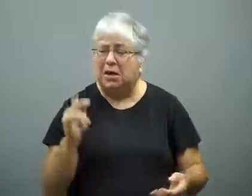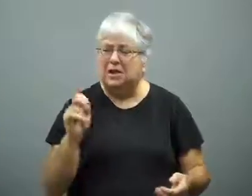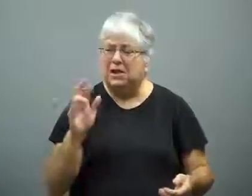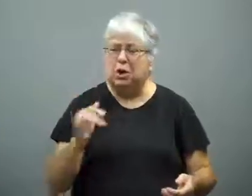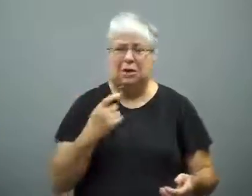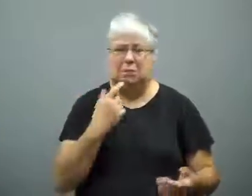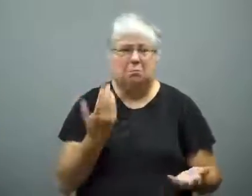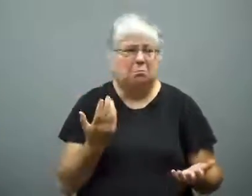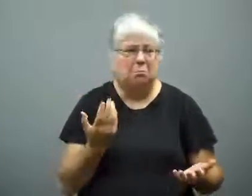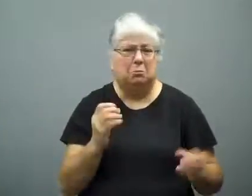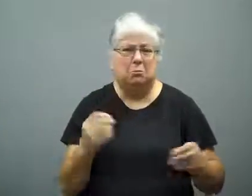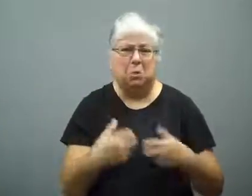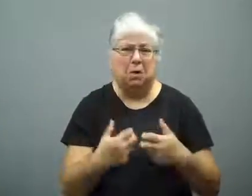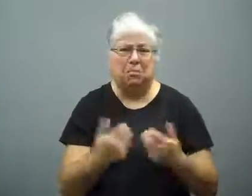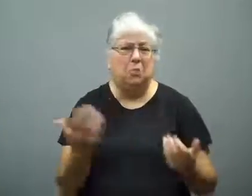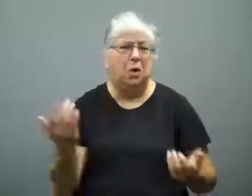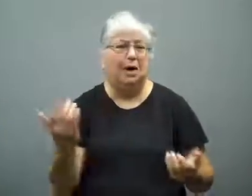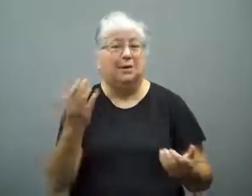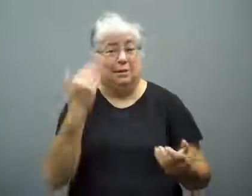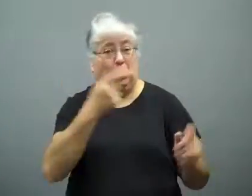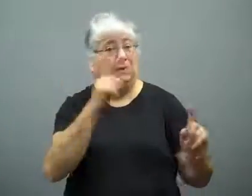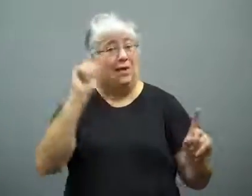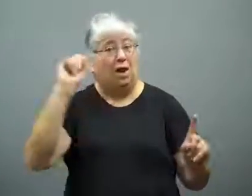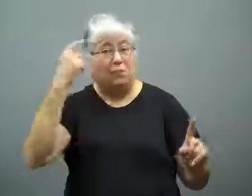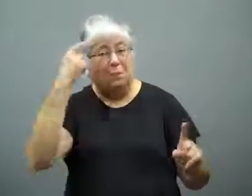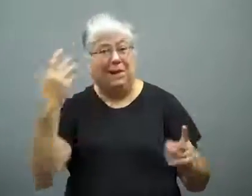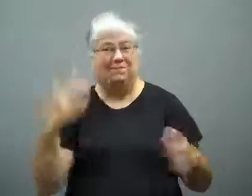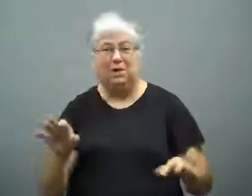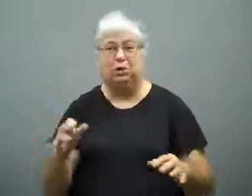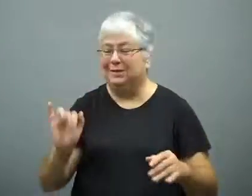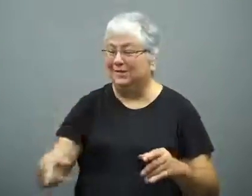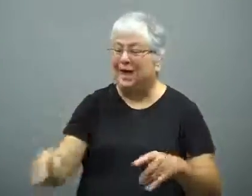Kerry said it would not be a problem because the government